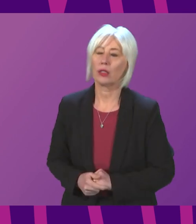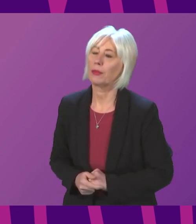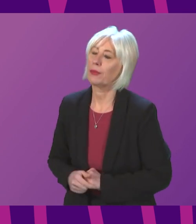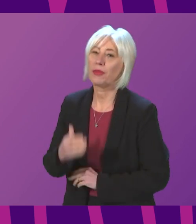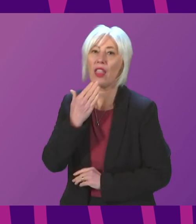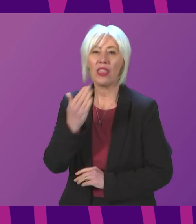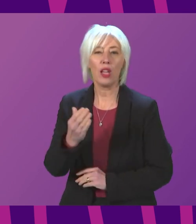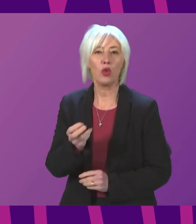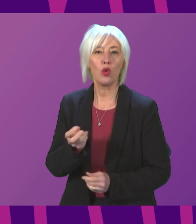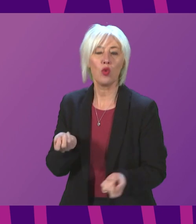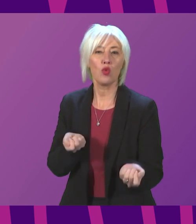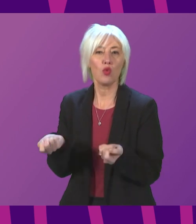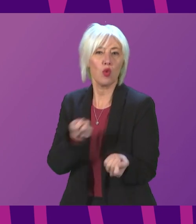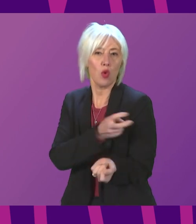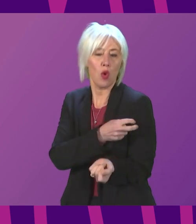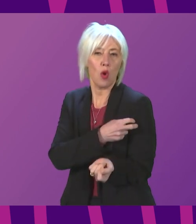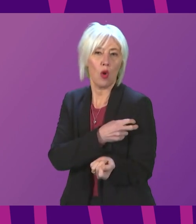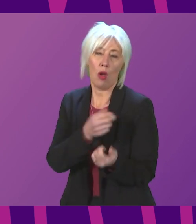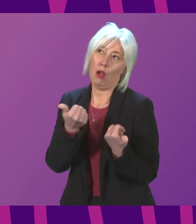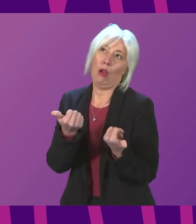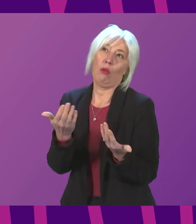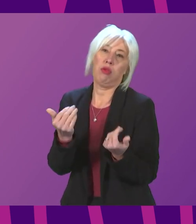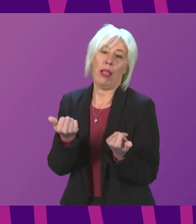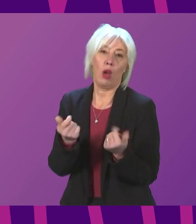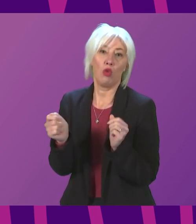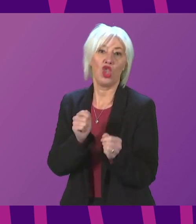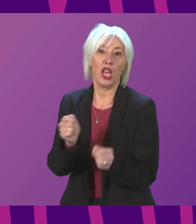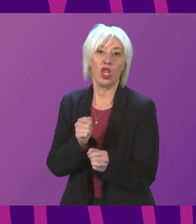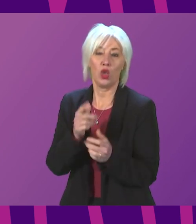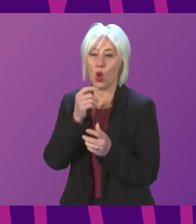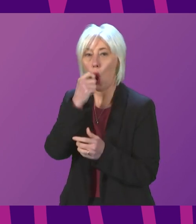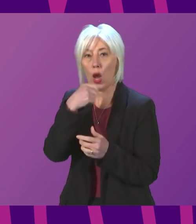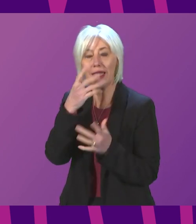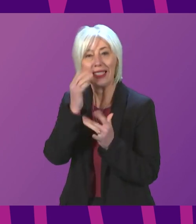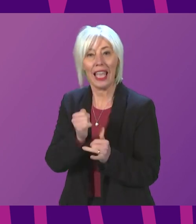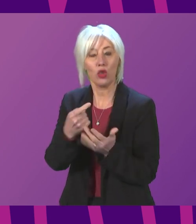I welcome the changes to testing rules. They are sensible and proportionate changes that